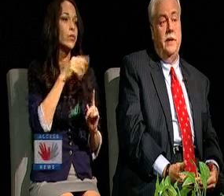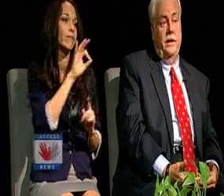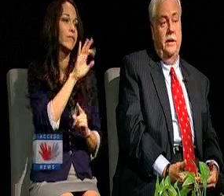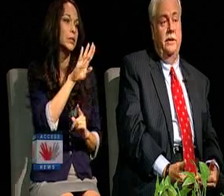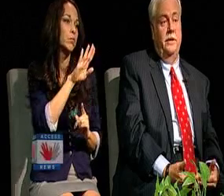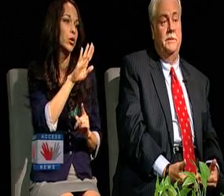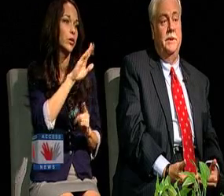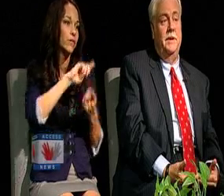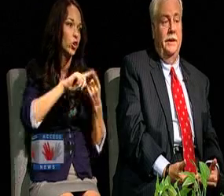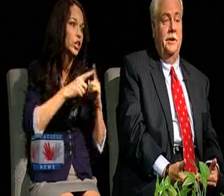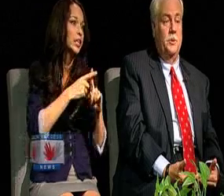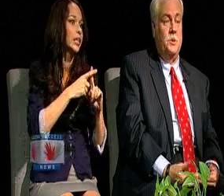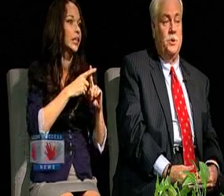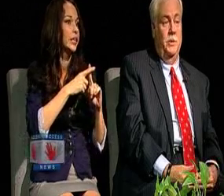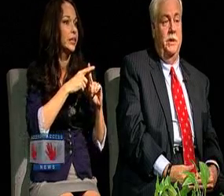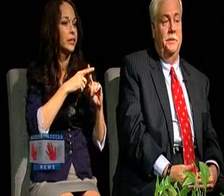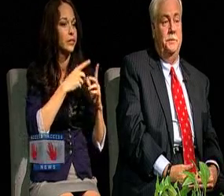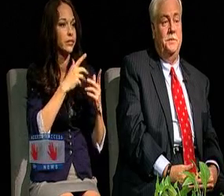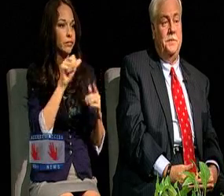and other social media.